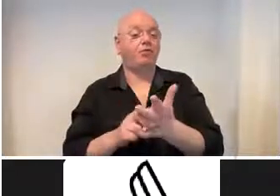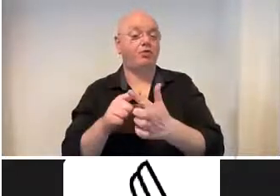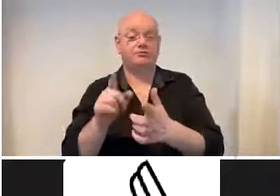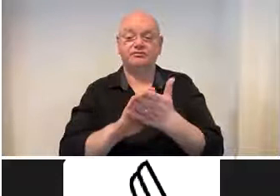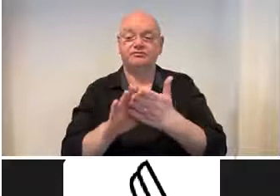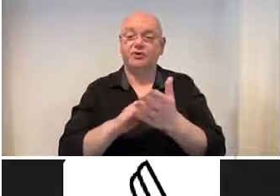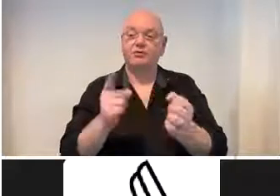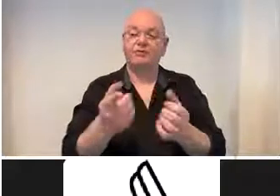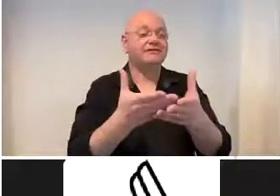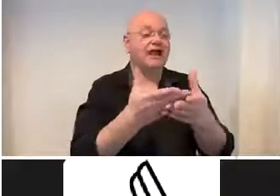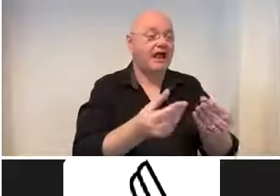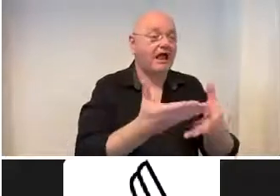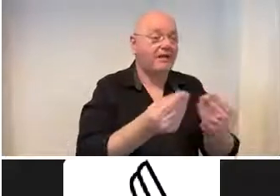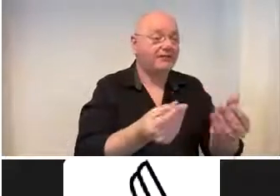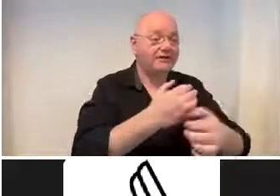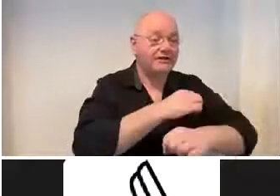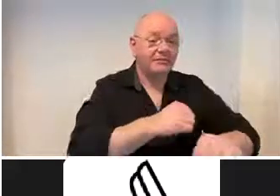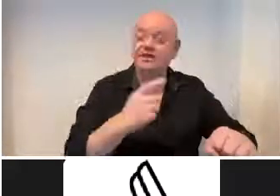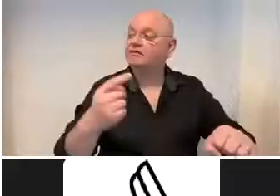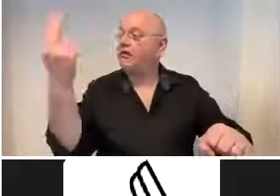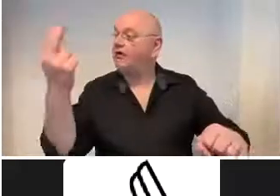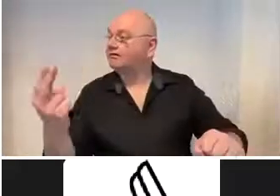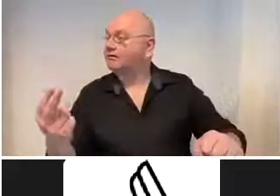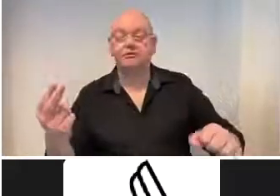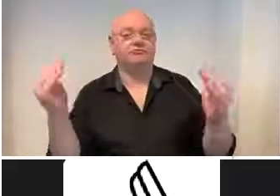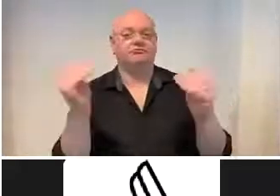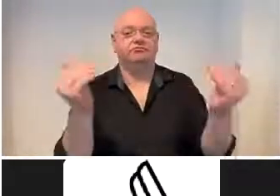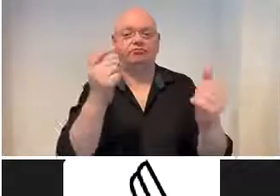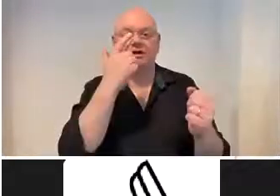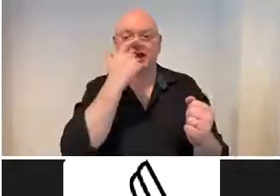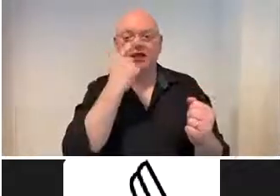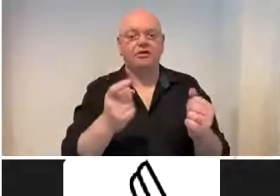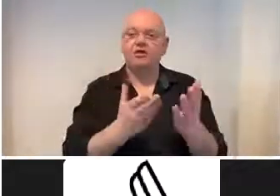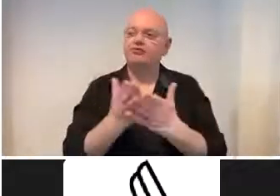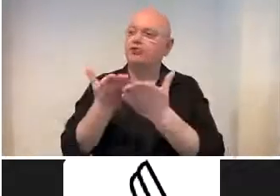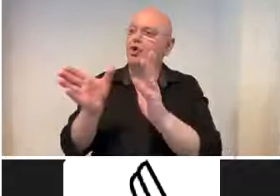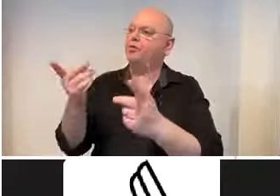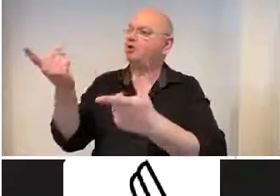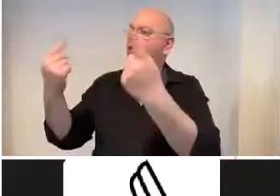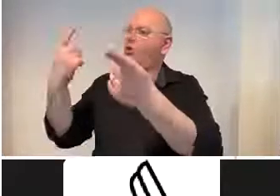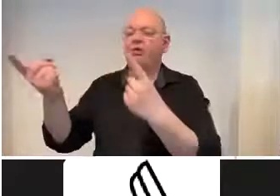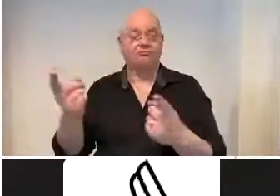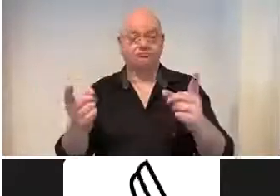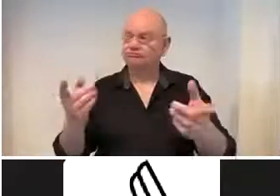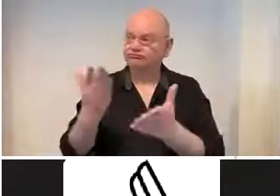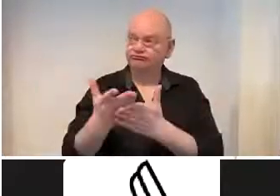access to space. When I looked around the sector, I founded Hypha Studios.